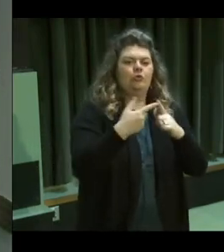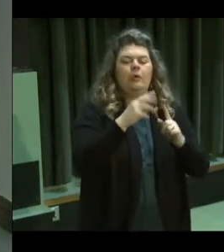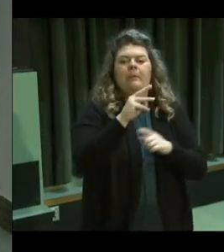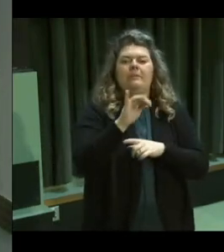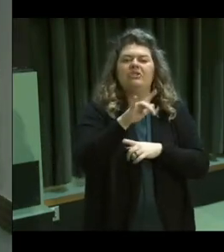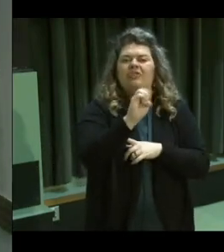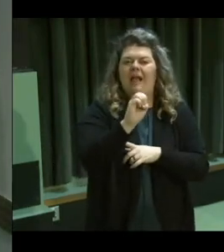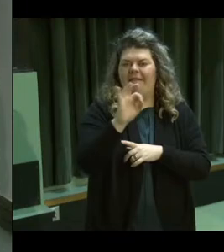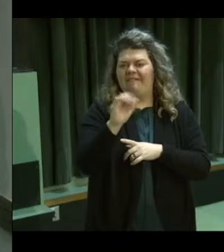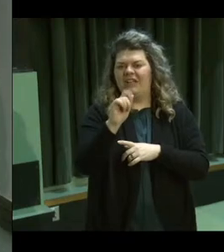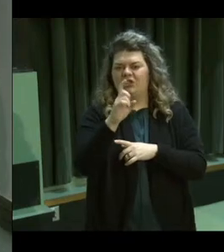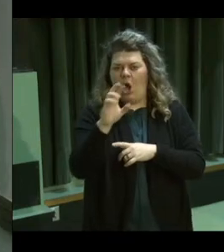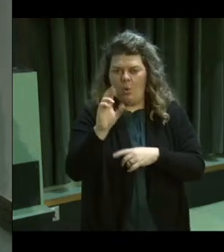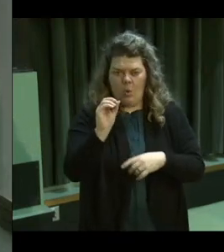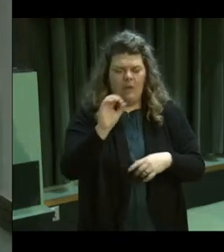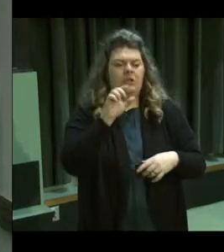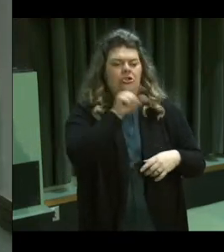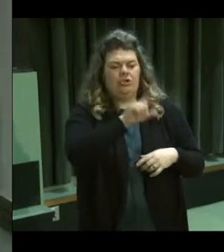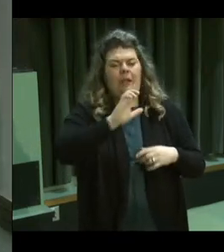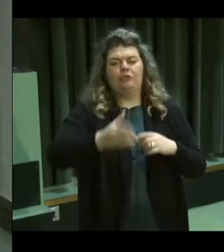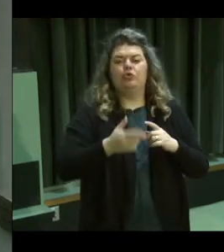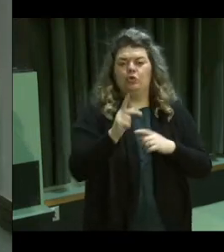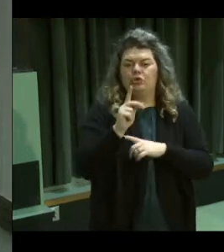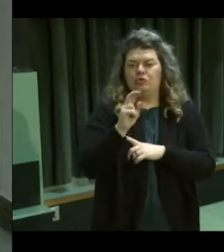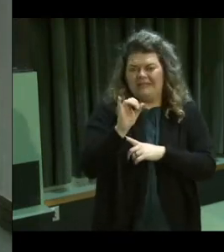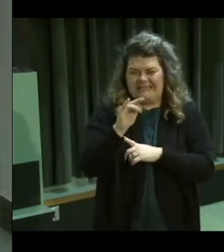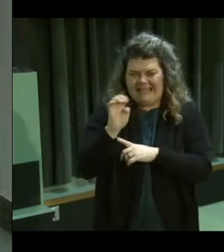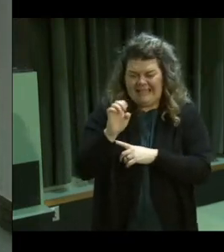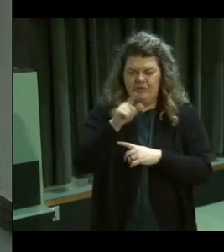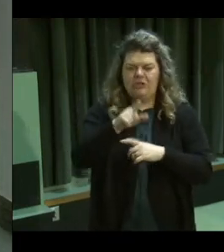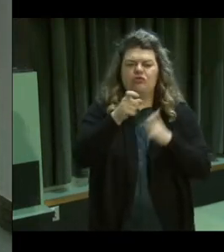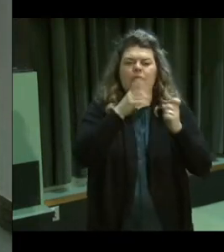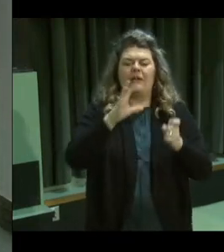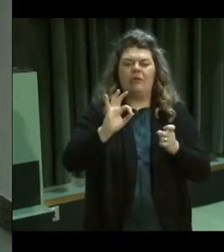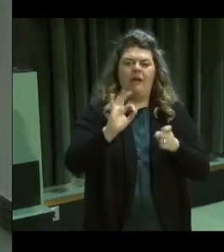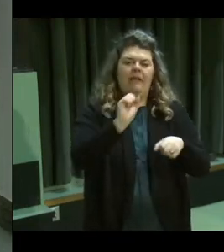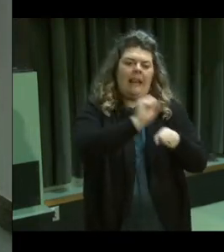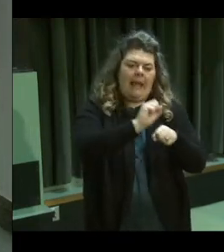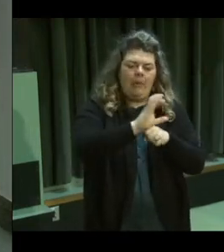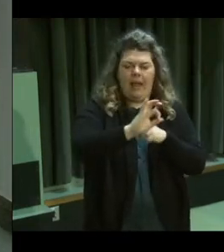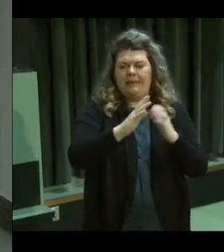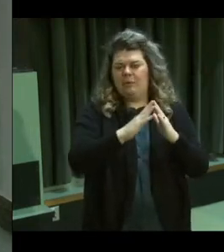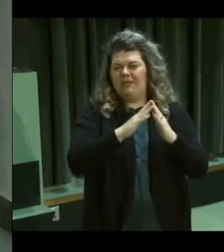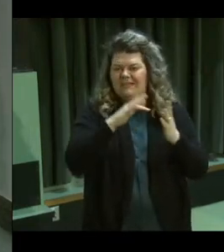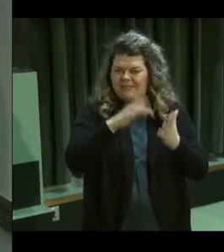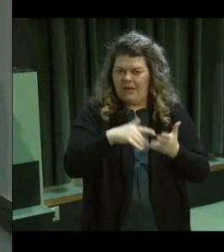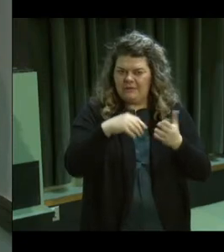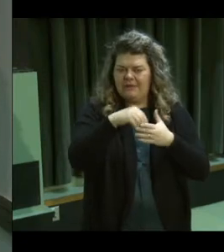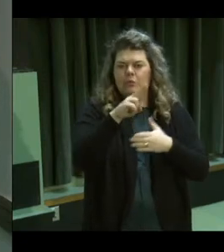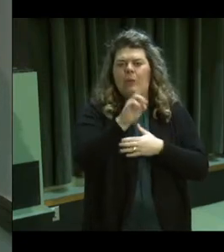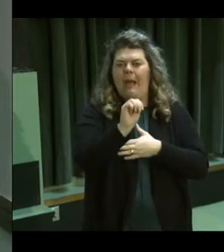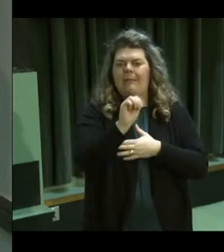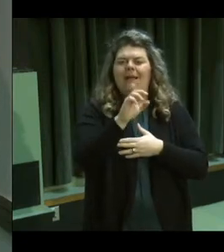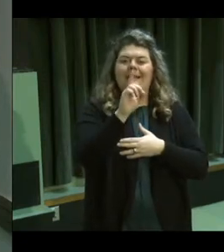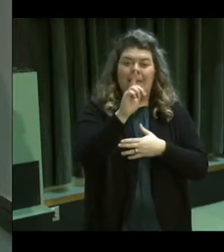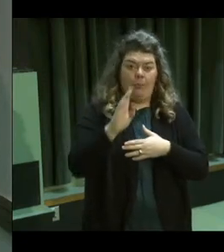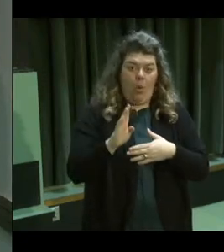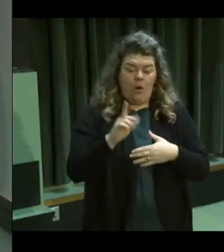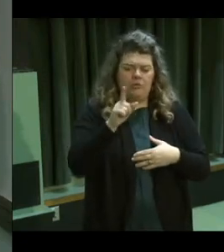turn things over to Michelle Fecteau, who will introduce Christine. Michelle is director of the center for Labor and